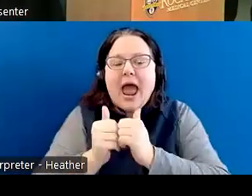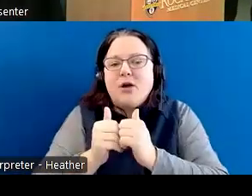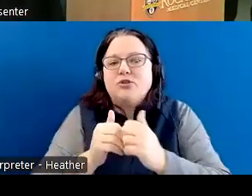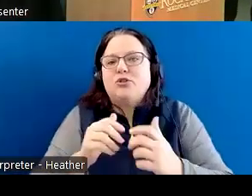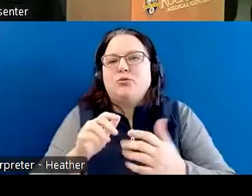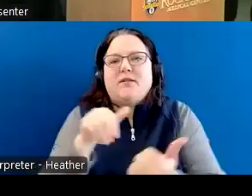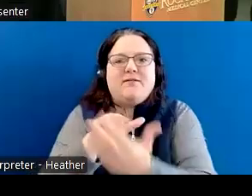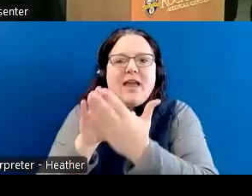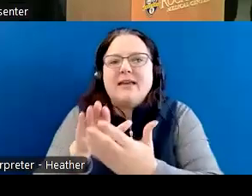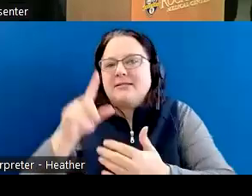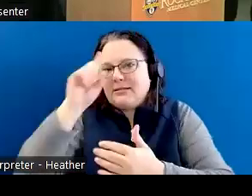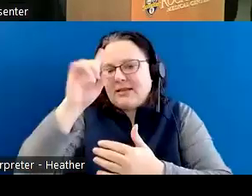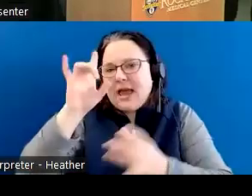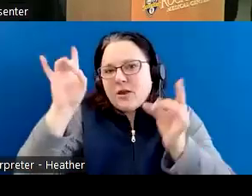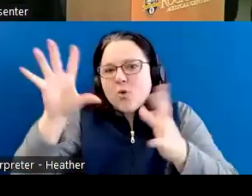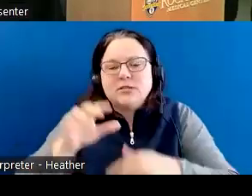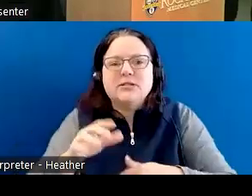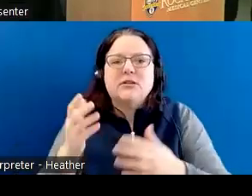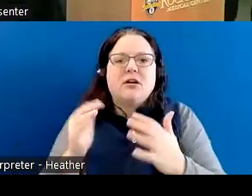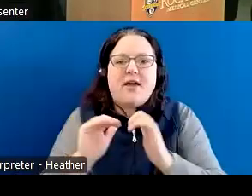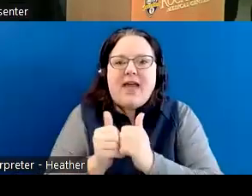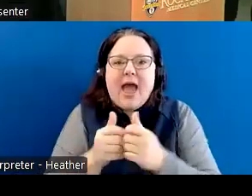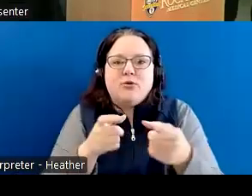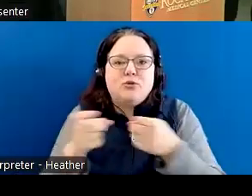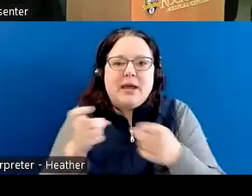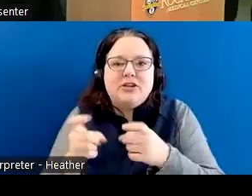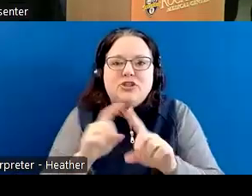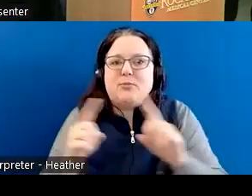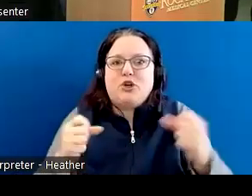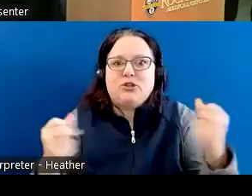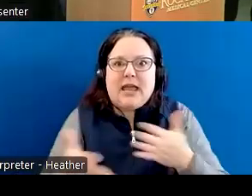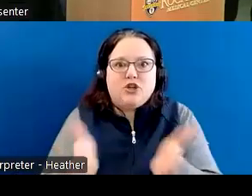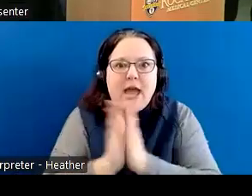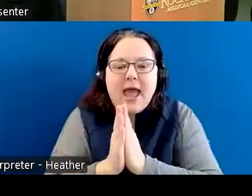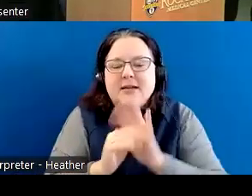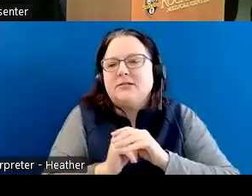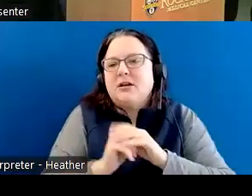always wanted to know about madness but were afraid to ask. They were emphasizing patients